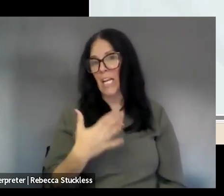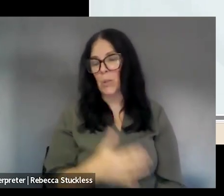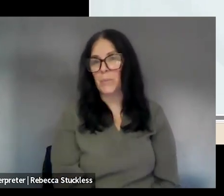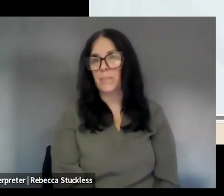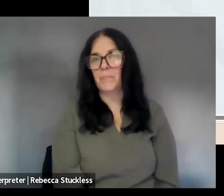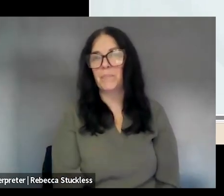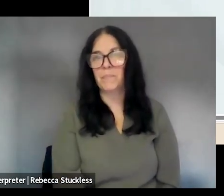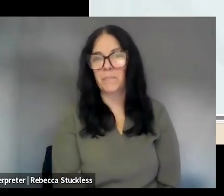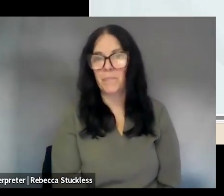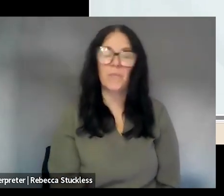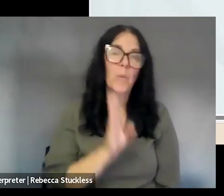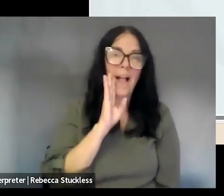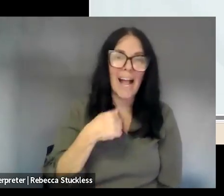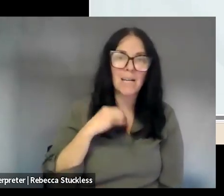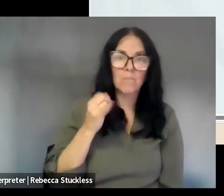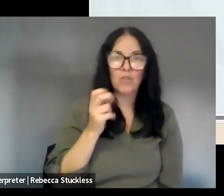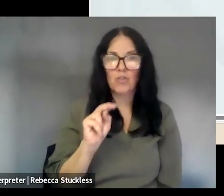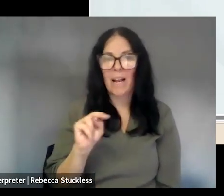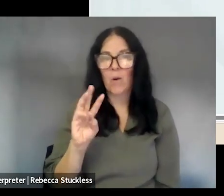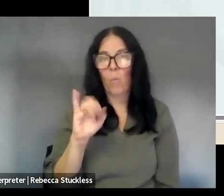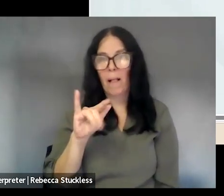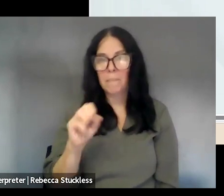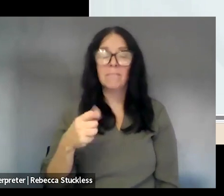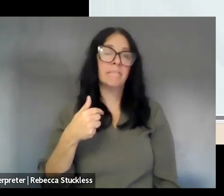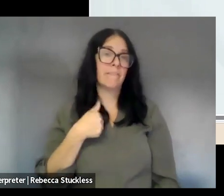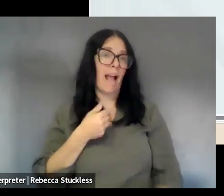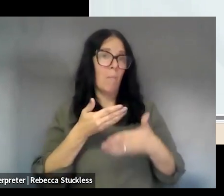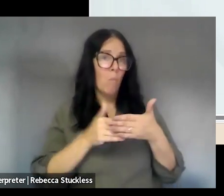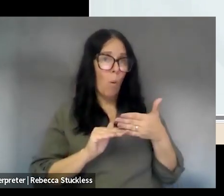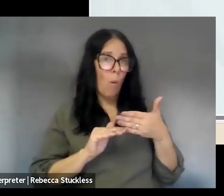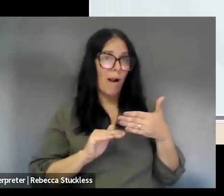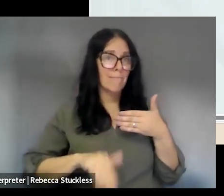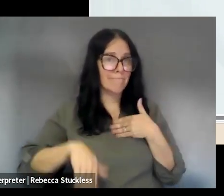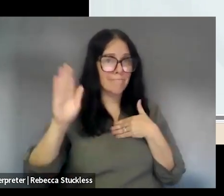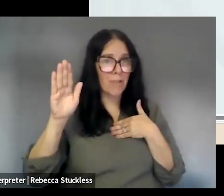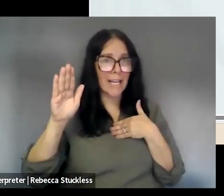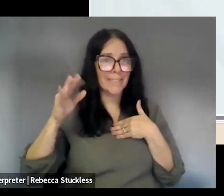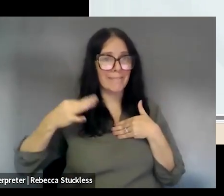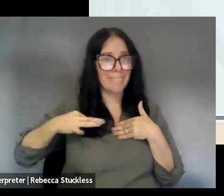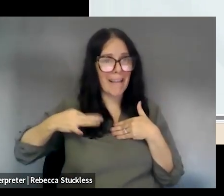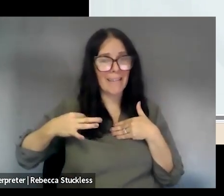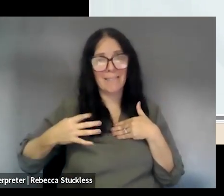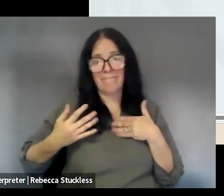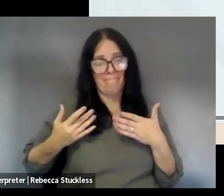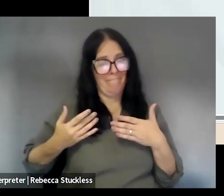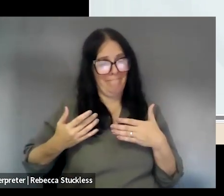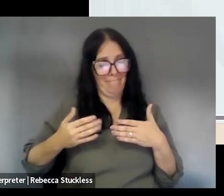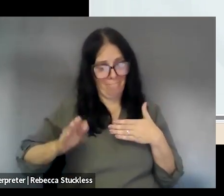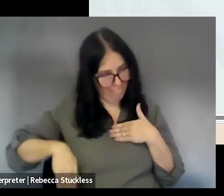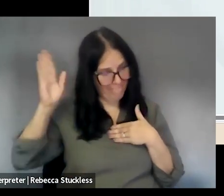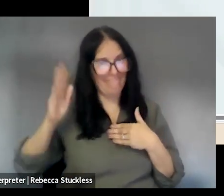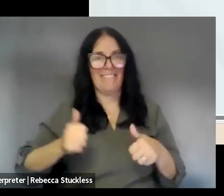So again, hi, I'm Jenn Williams. I am a born and bred Mainer, here since I was born. I had